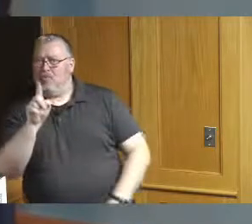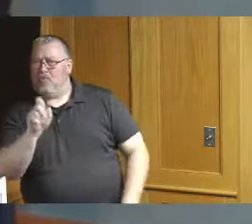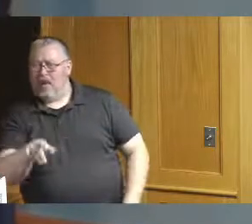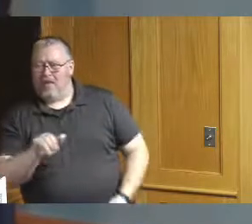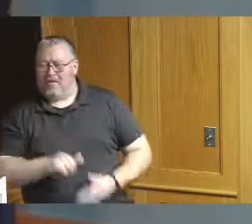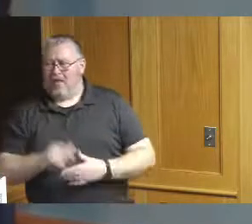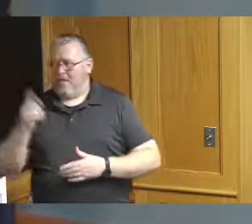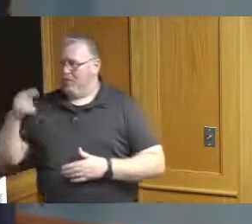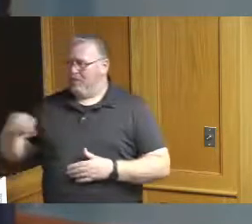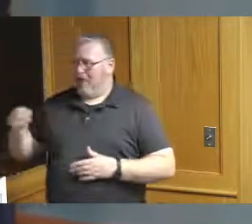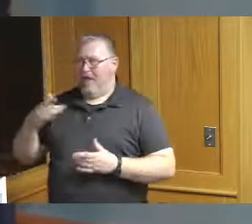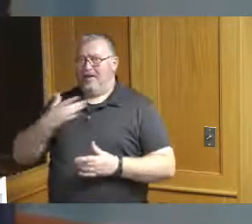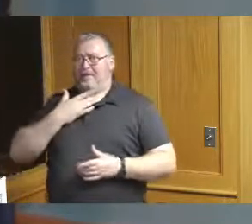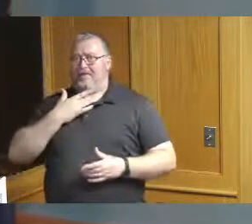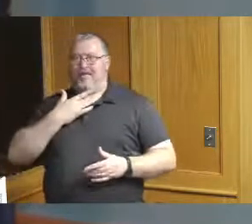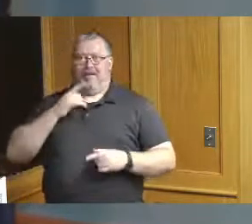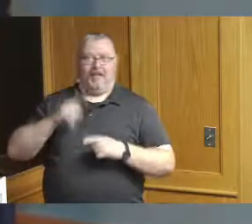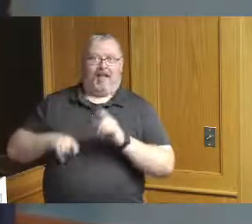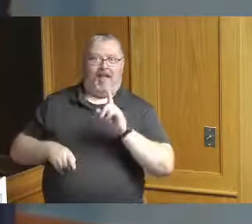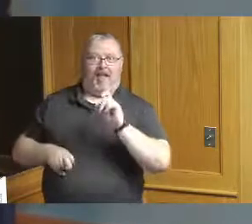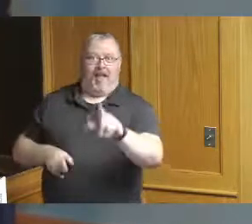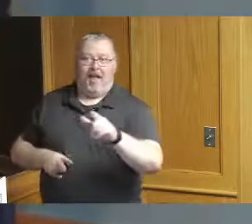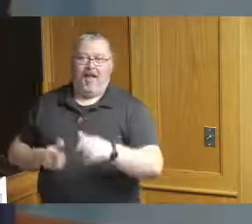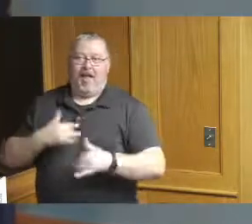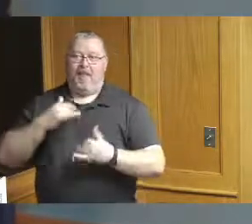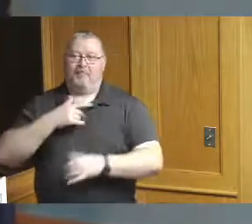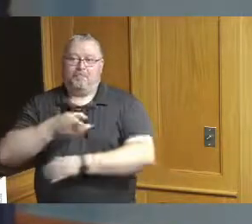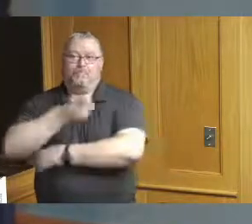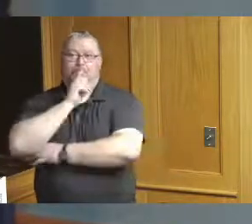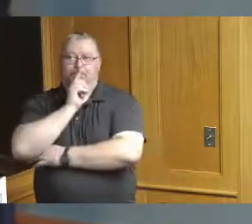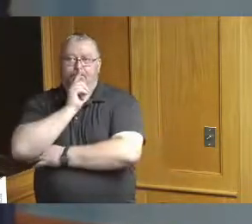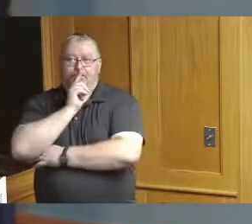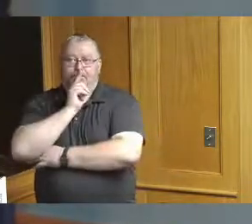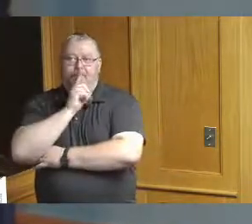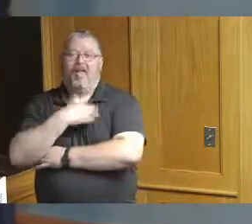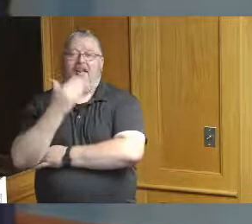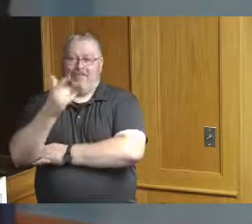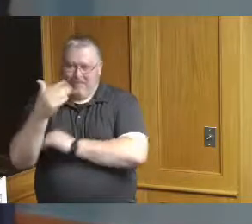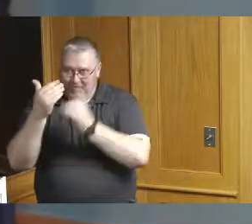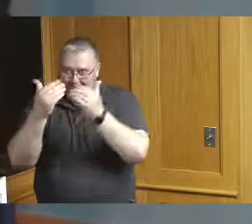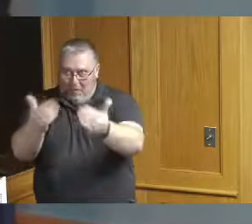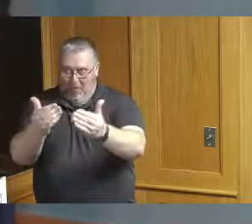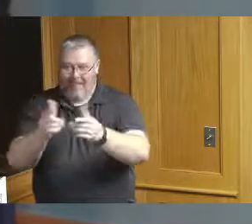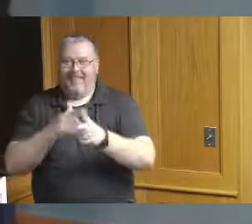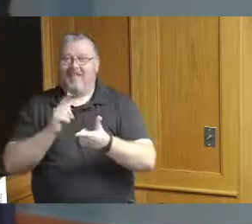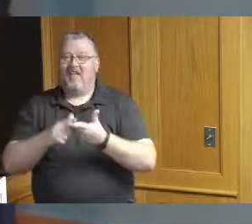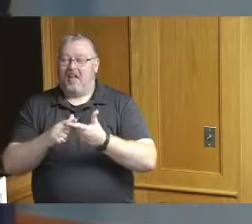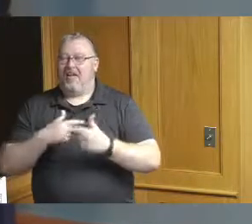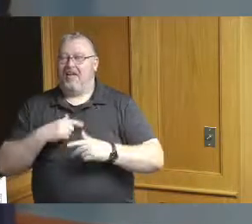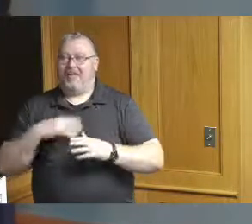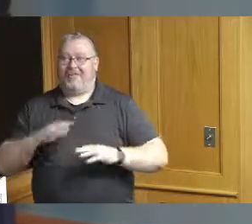unable to ask so I'm gonna stop talking let you go through and then just kind of sit on my hands